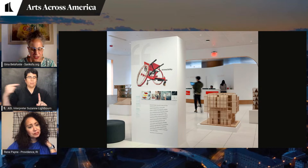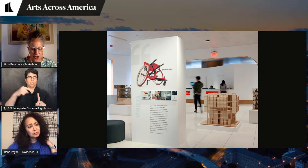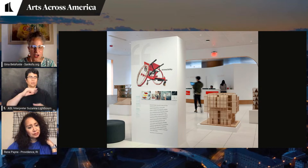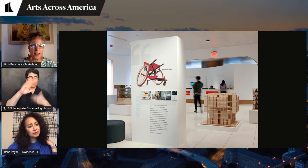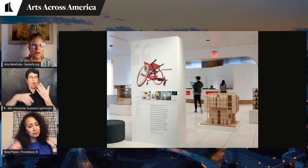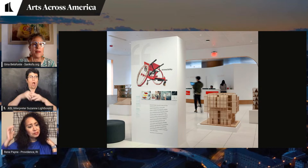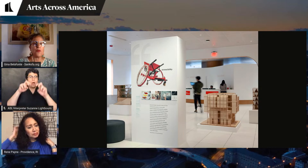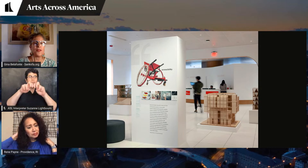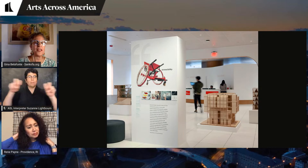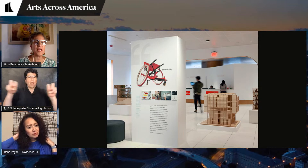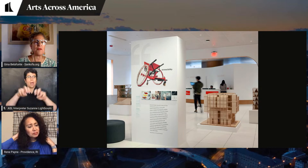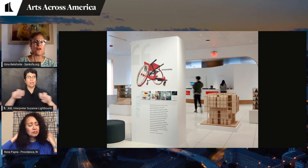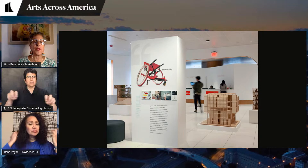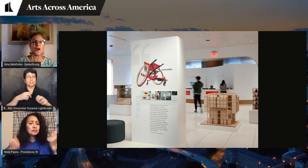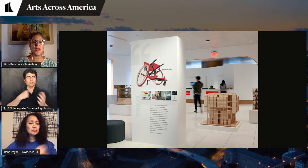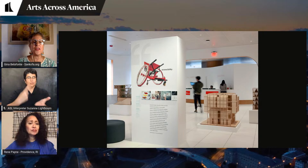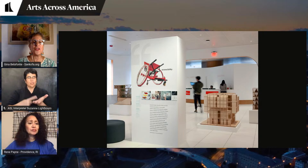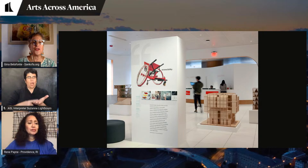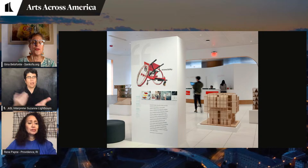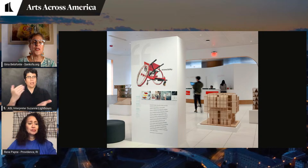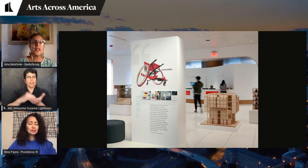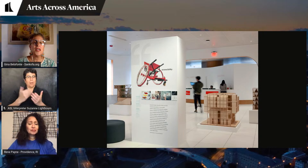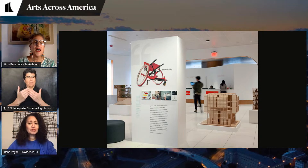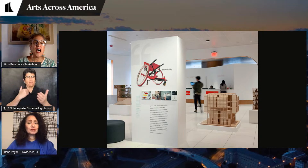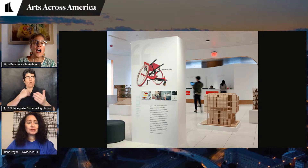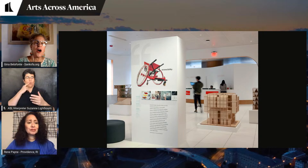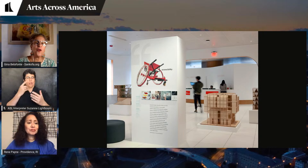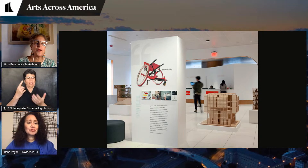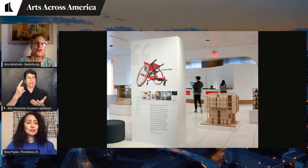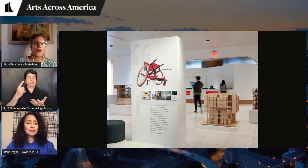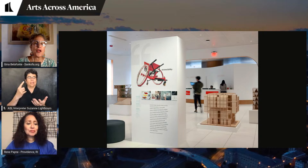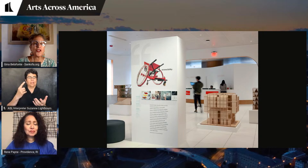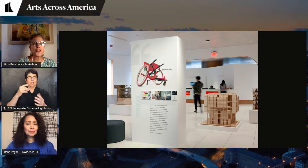once again before we go into Obi's story,